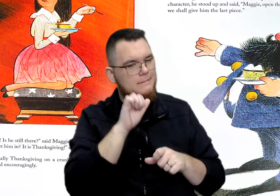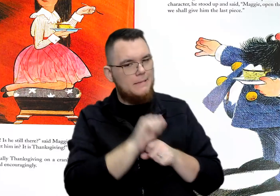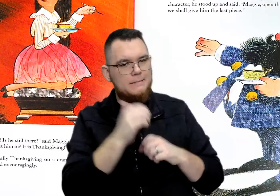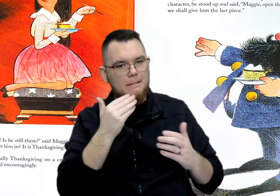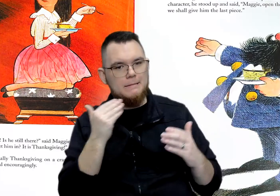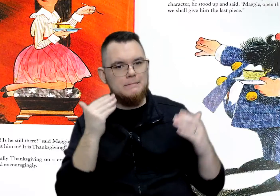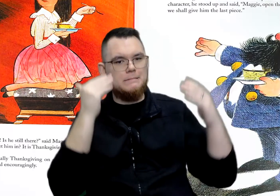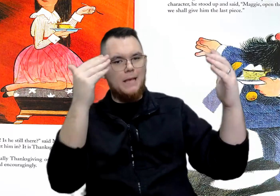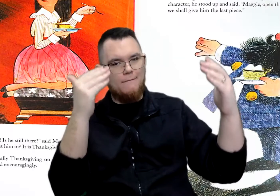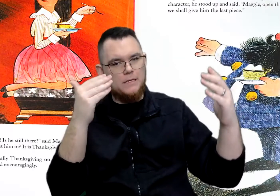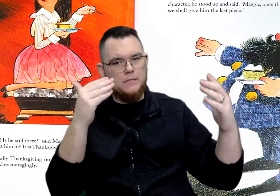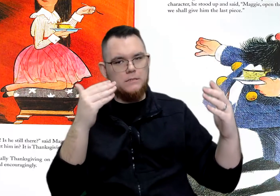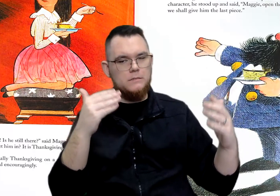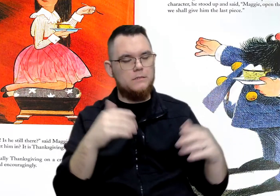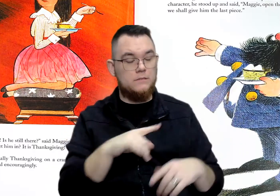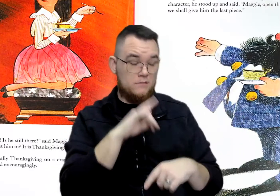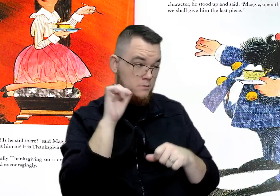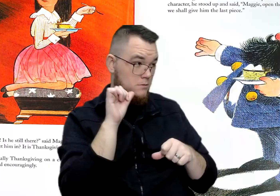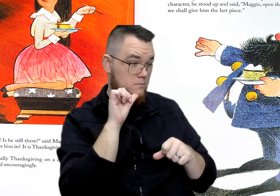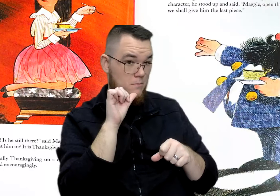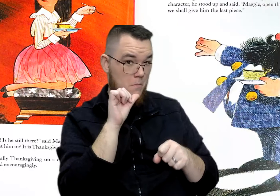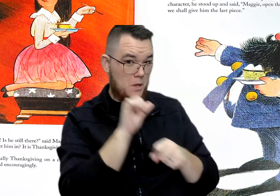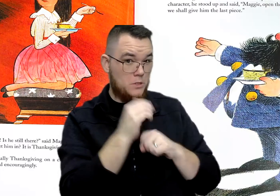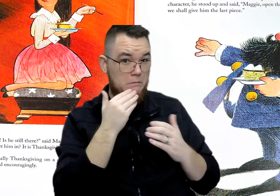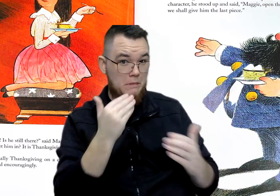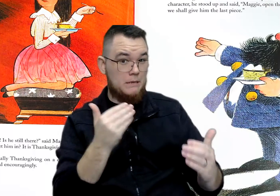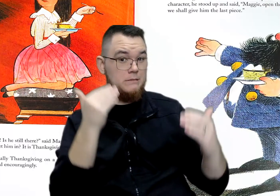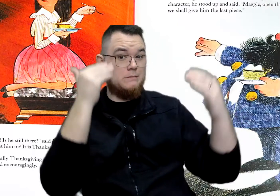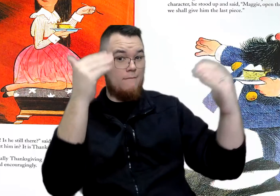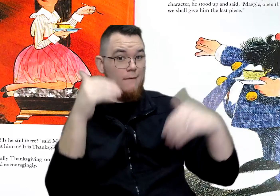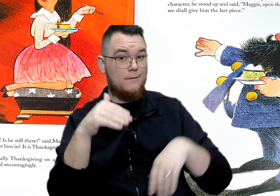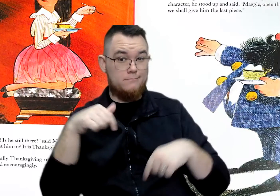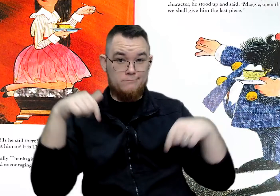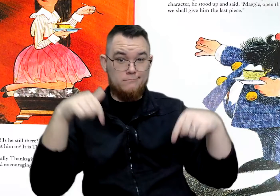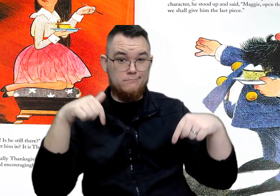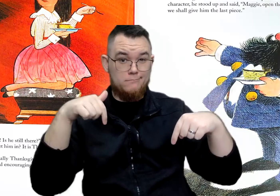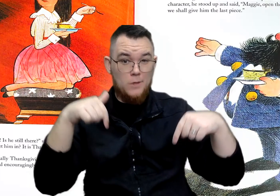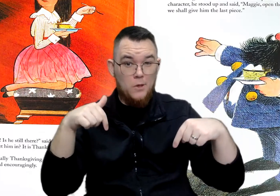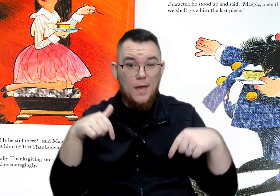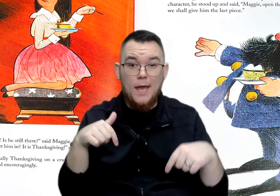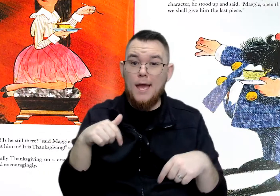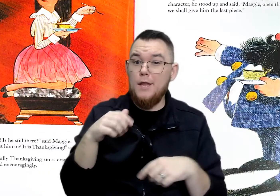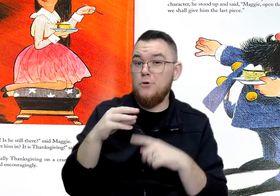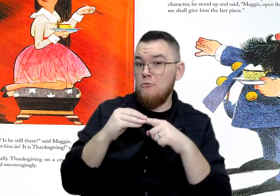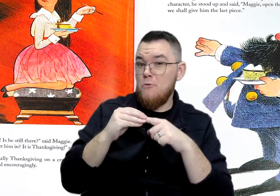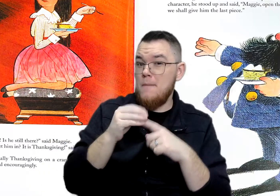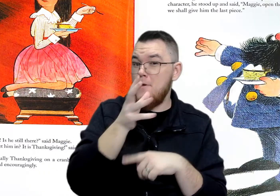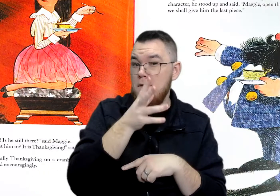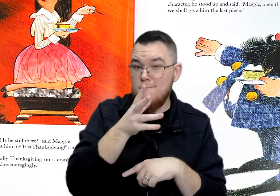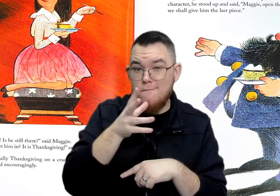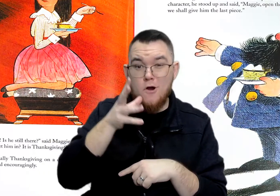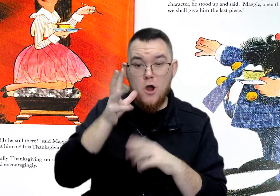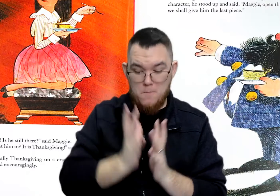“It’s especially Thanksgiving on a cranberry farm,” Maggie replied encouragingly.